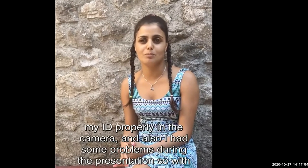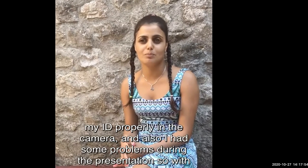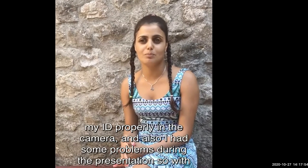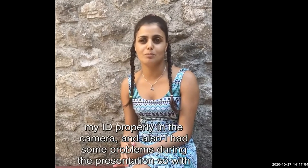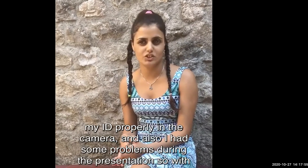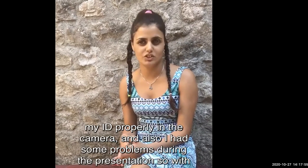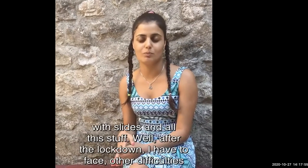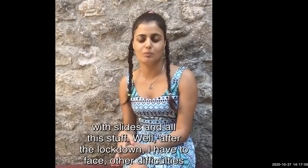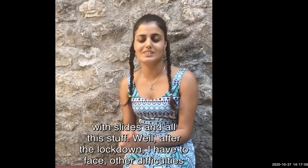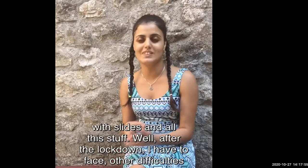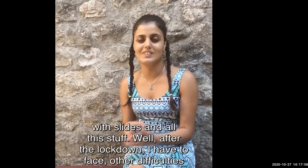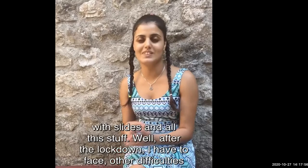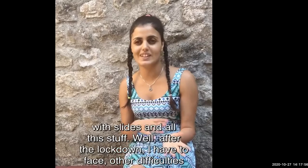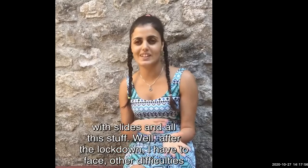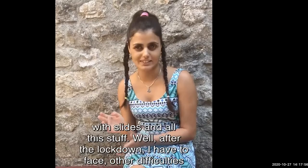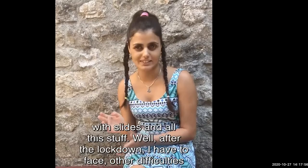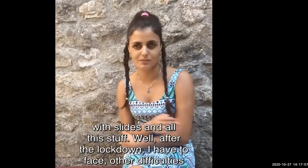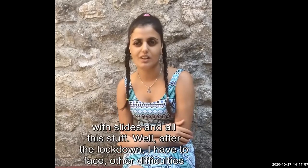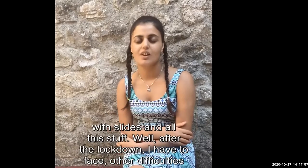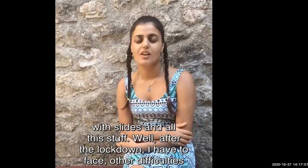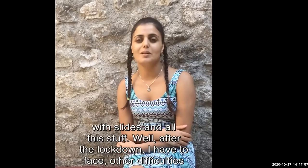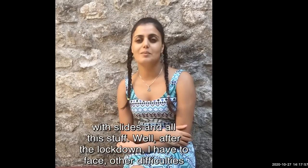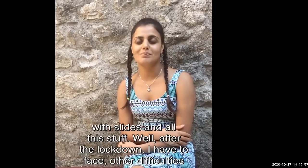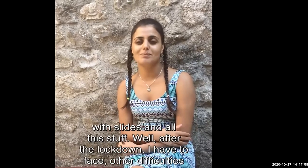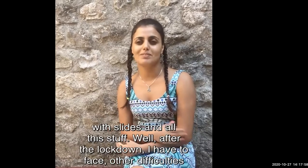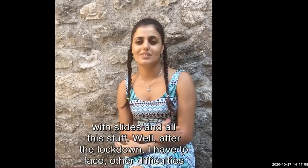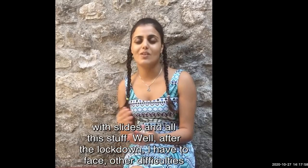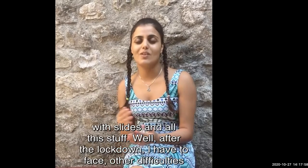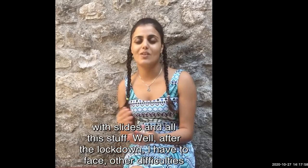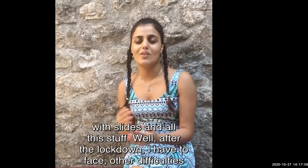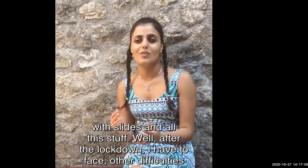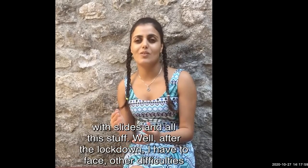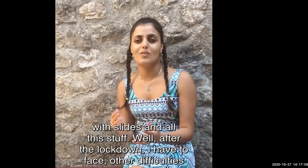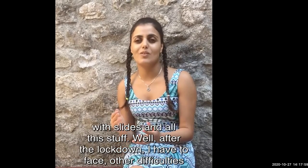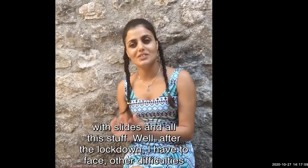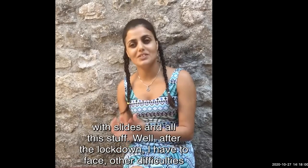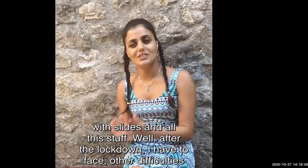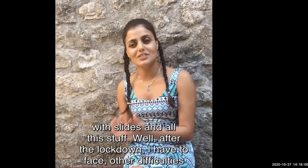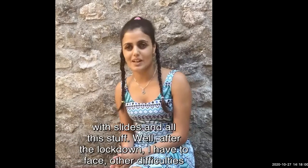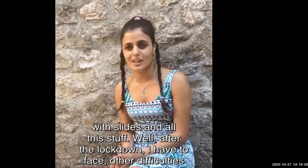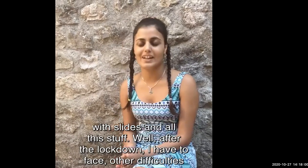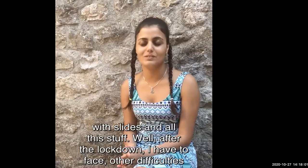with with the slides and all that stuff um well after the lockdown I have to face